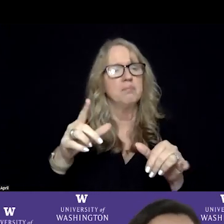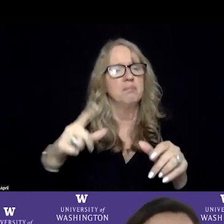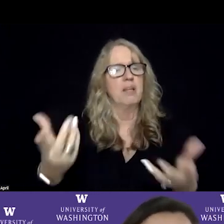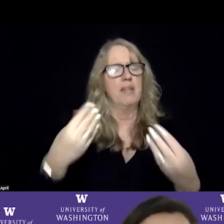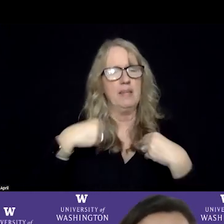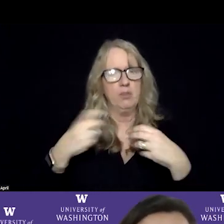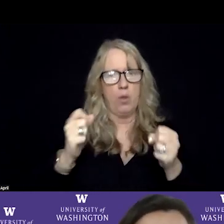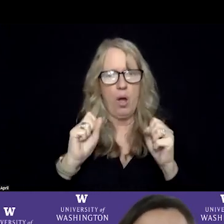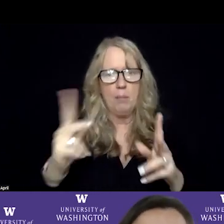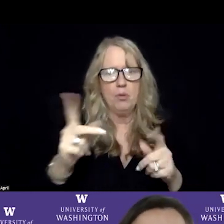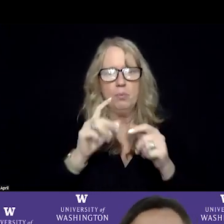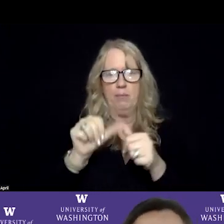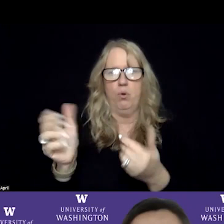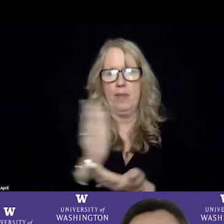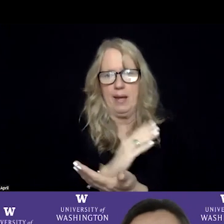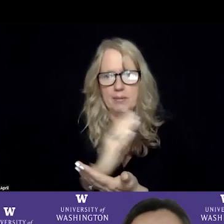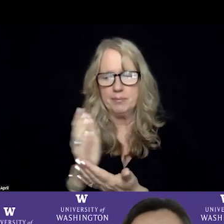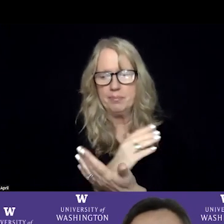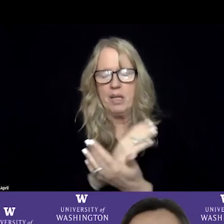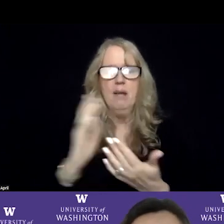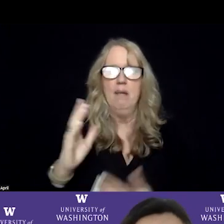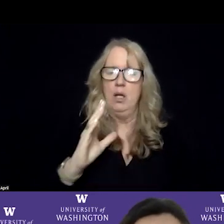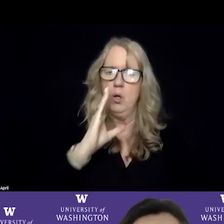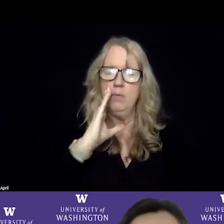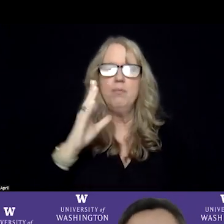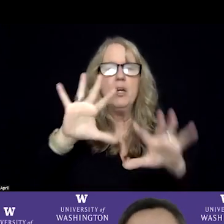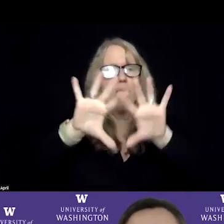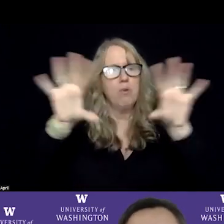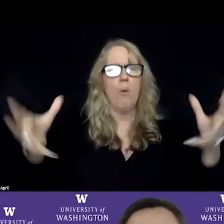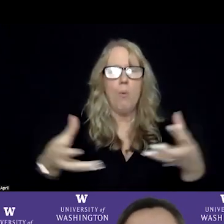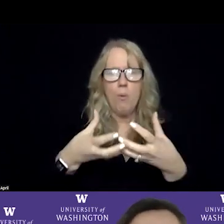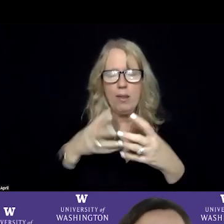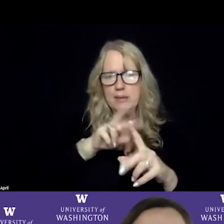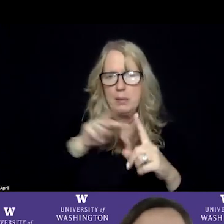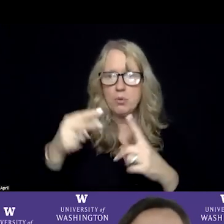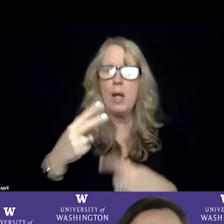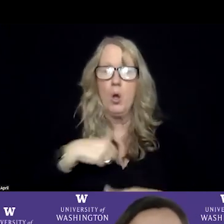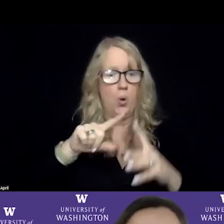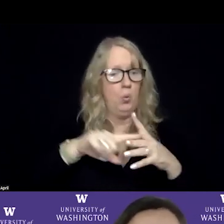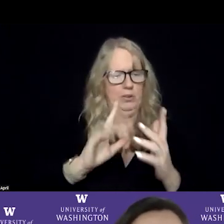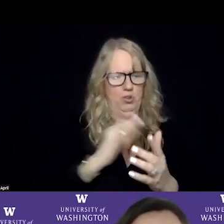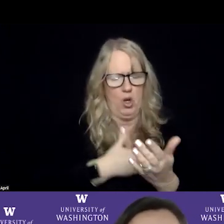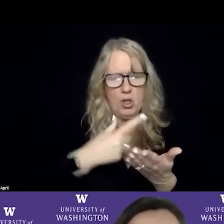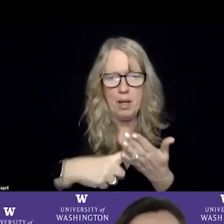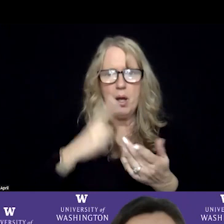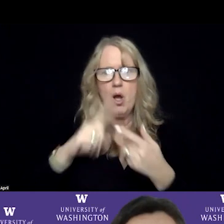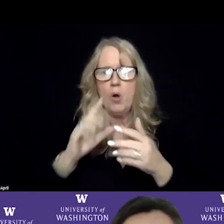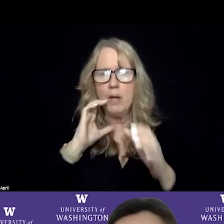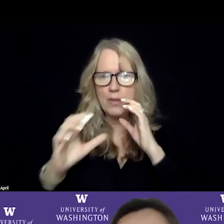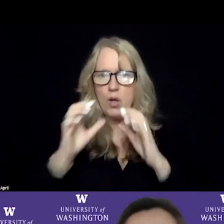CARE CONTINUUM FROM A HOLISTIC STAGE. WE STARTED THE DEBATE AROUND THIS AND MY VIEW IS COMPLETELY